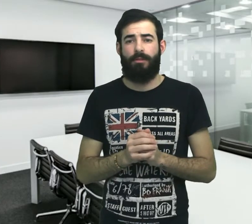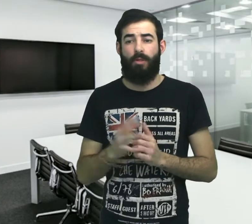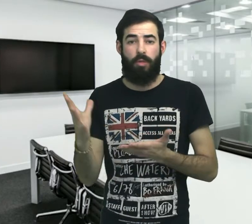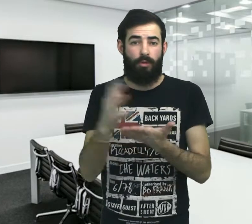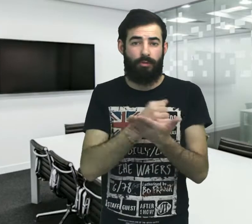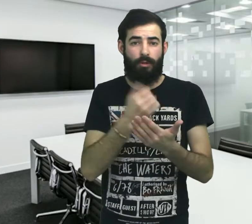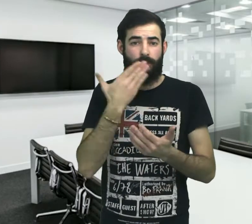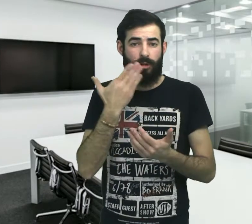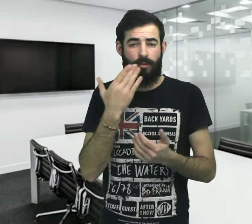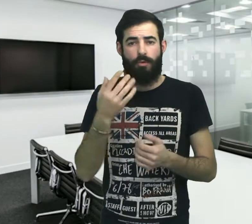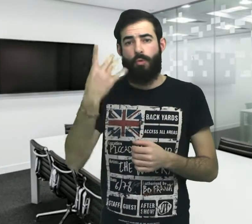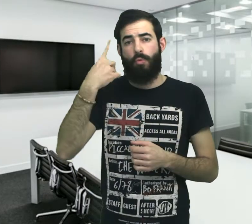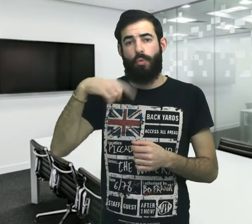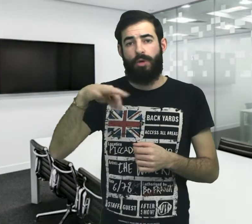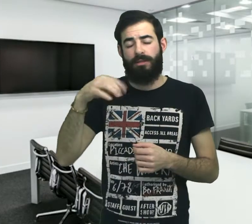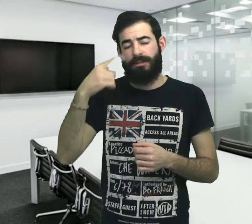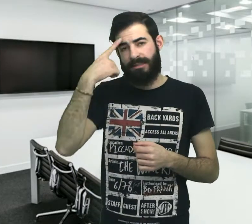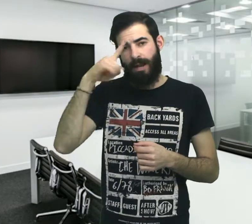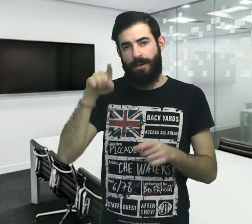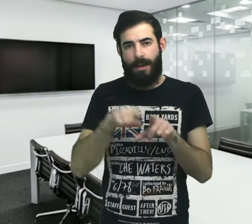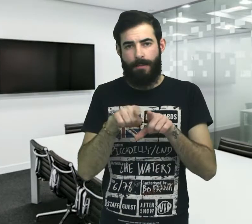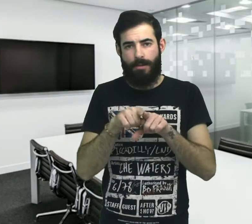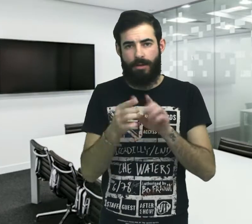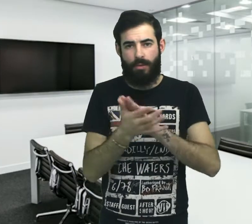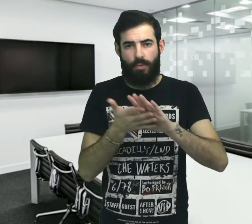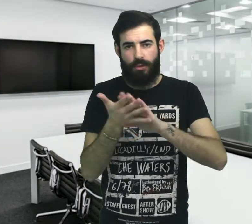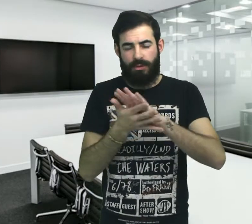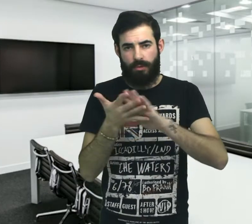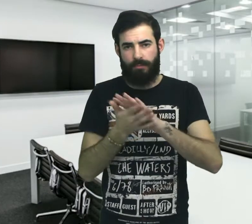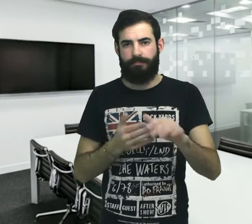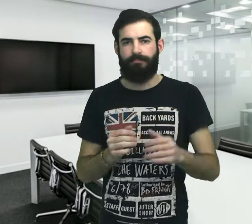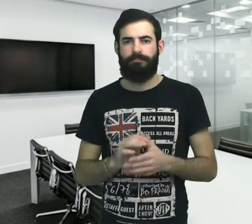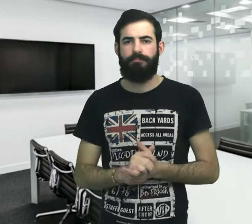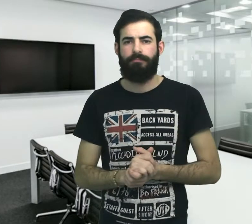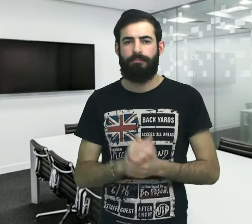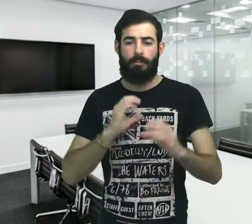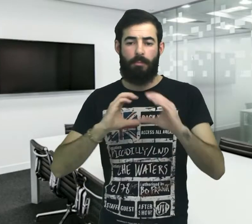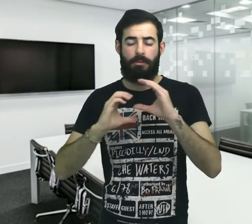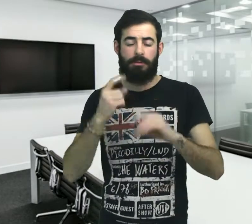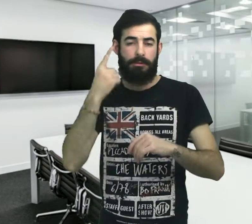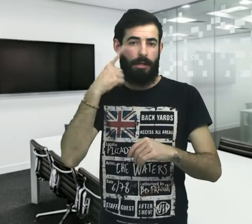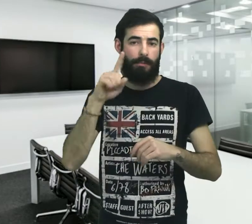They’re all hearing people except my brother that knows sign language and who I can communicate with in sign language.